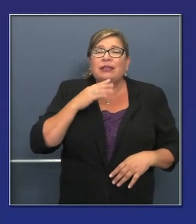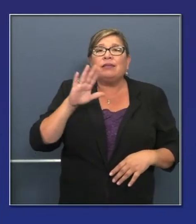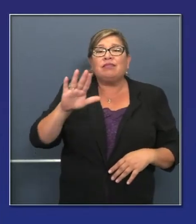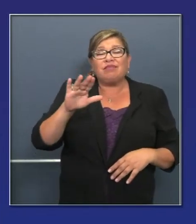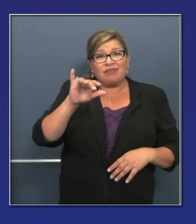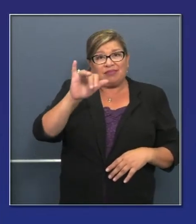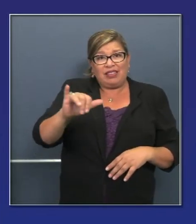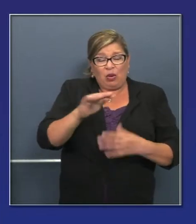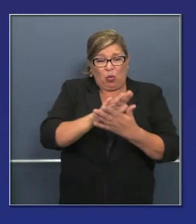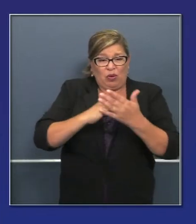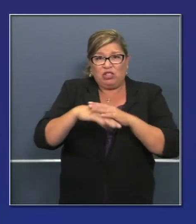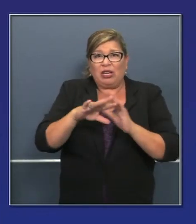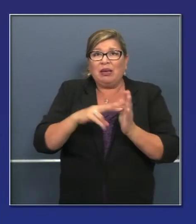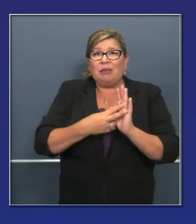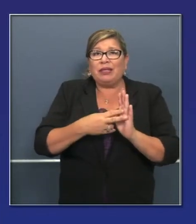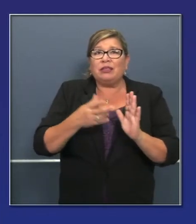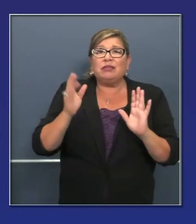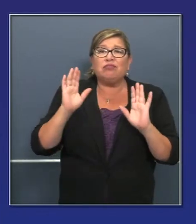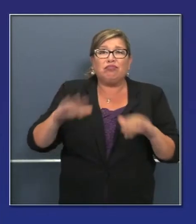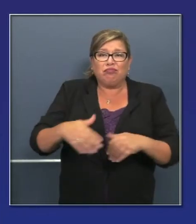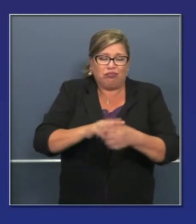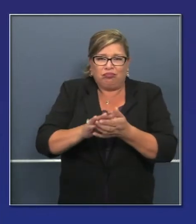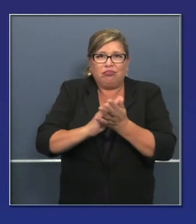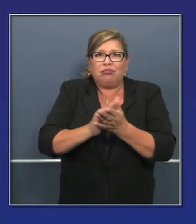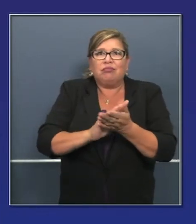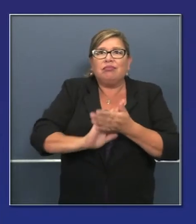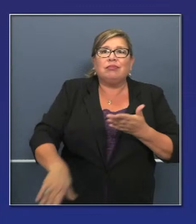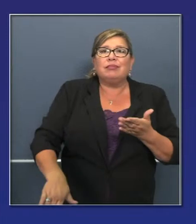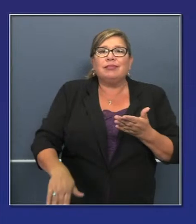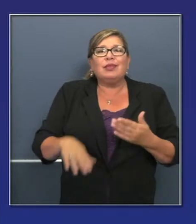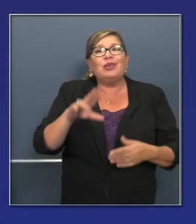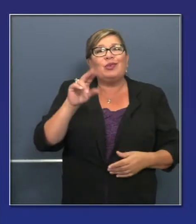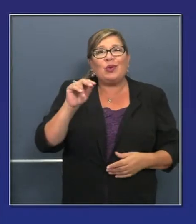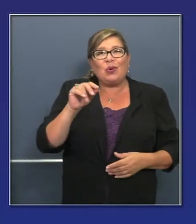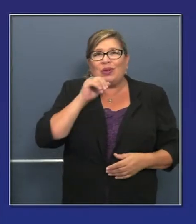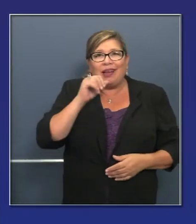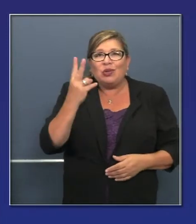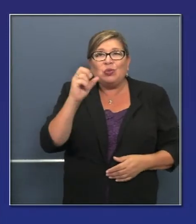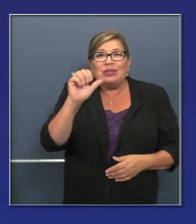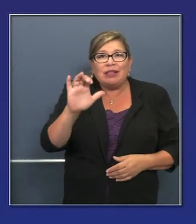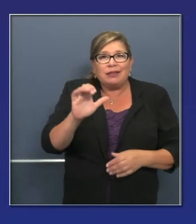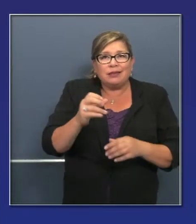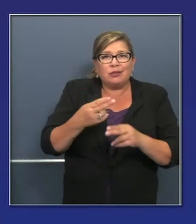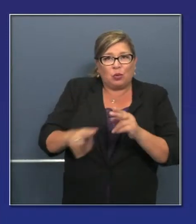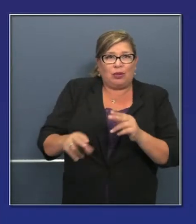under the faucet for two seconds and calling it a day we've all seen that many have done that